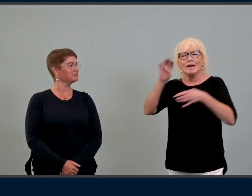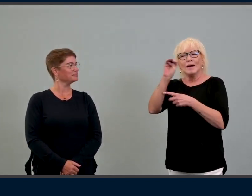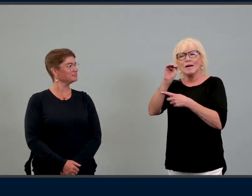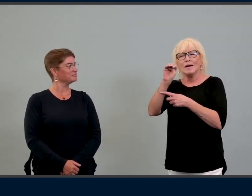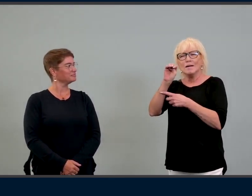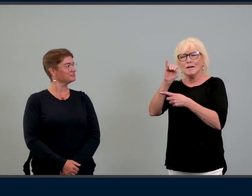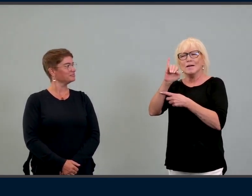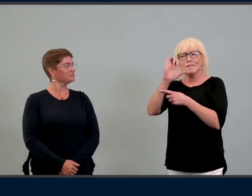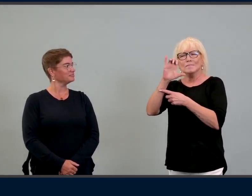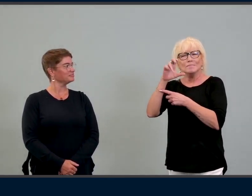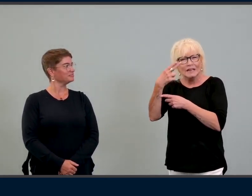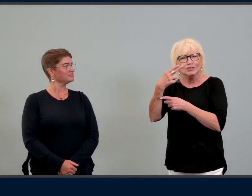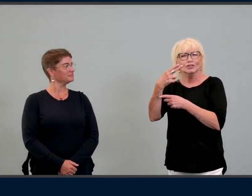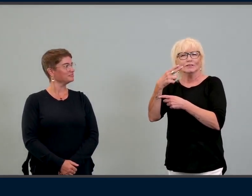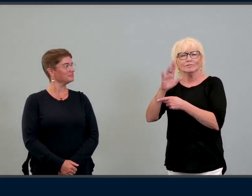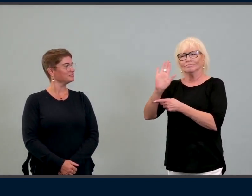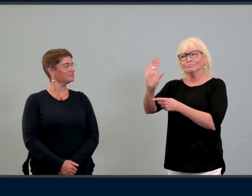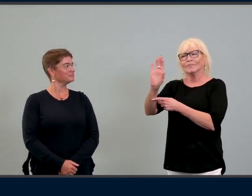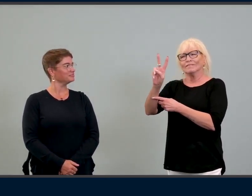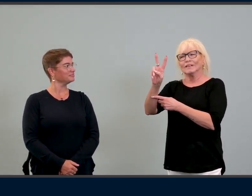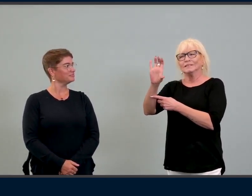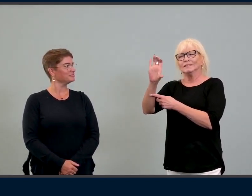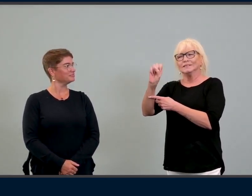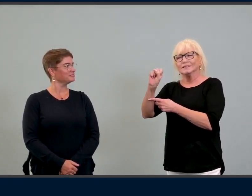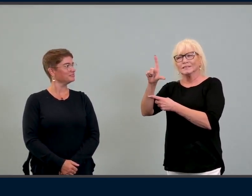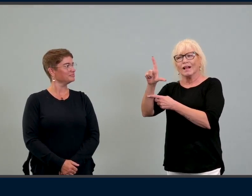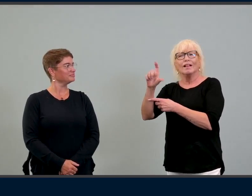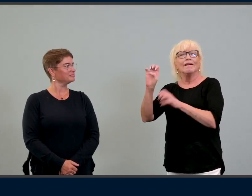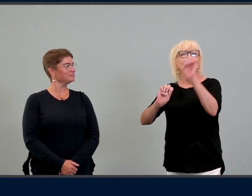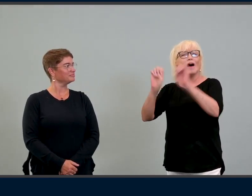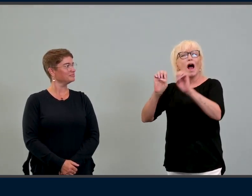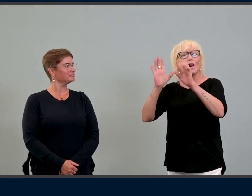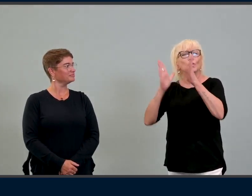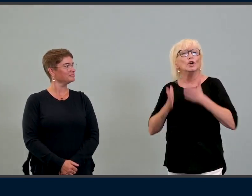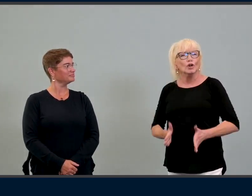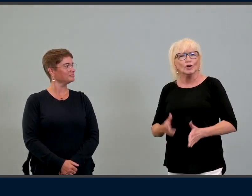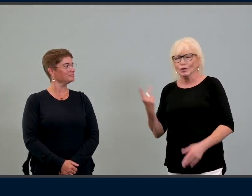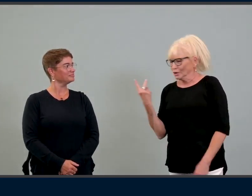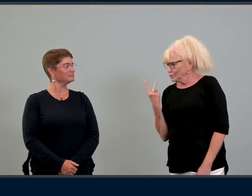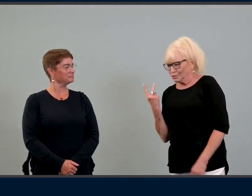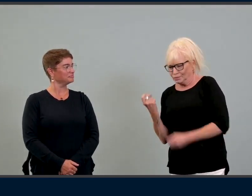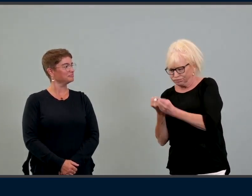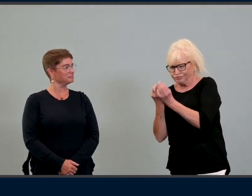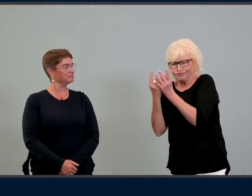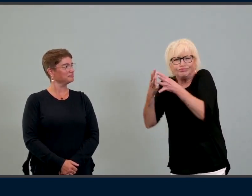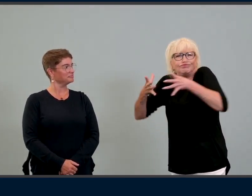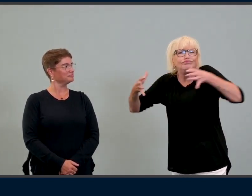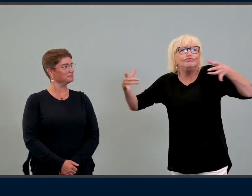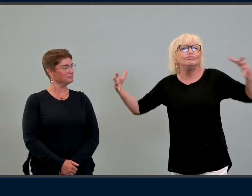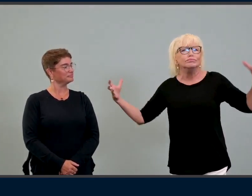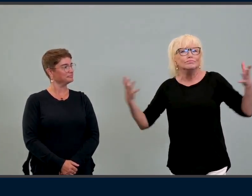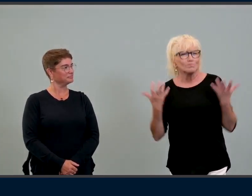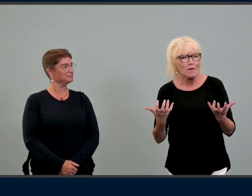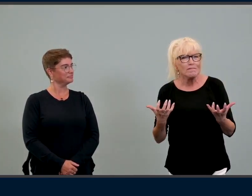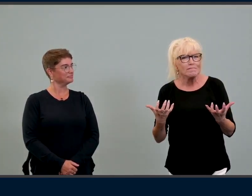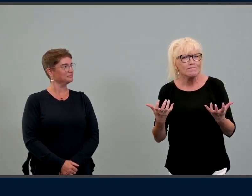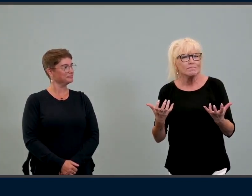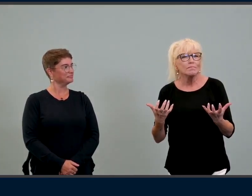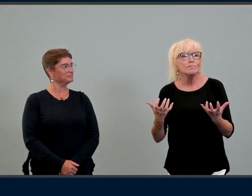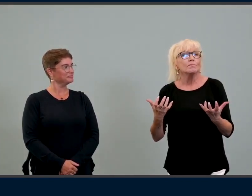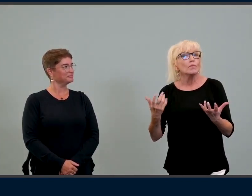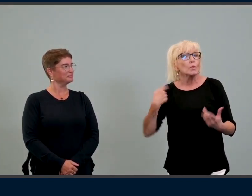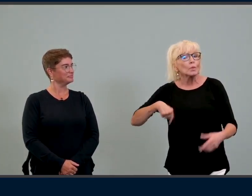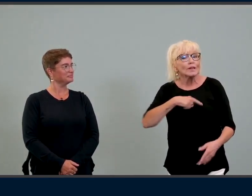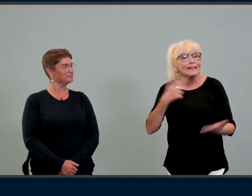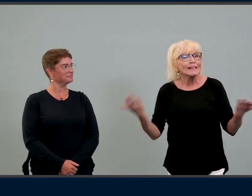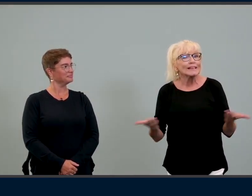would love to assist on expanding the VCSL here in the state of Michigan with more evaluators. That